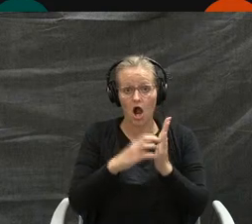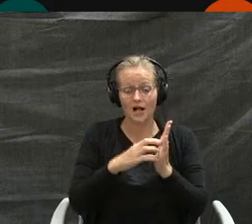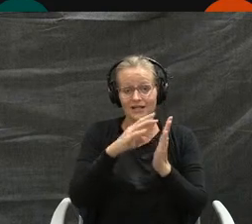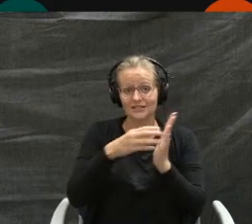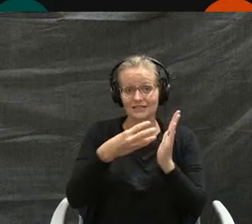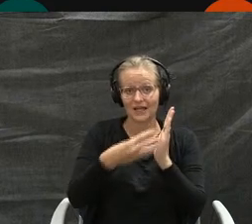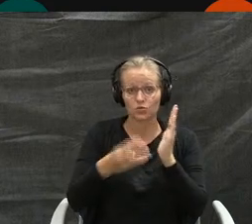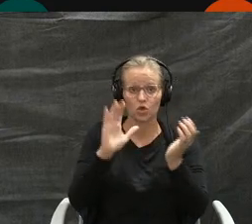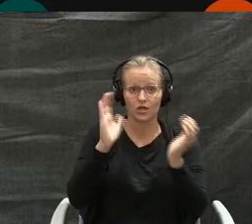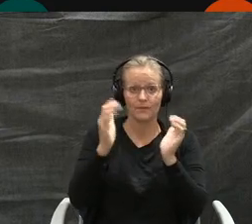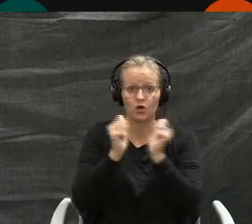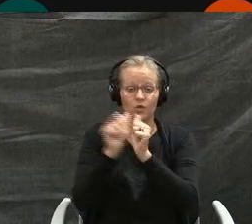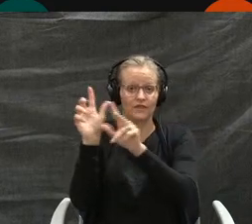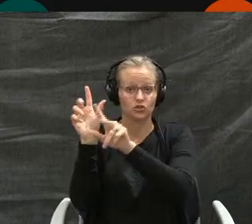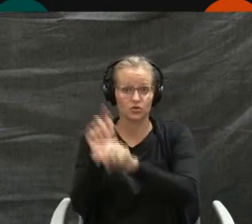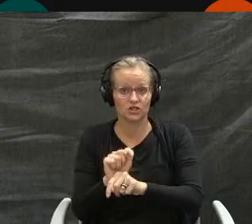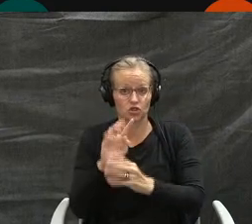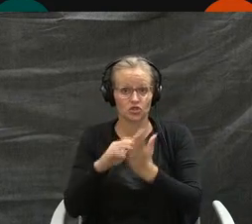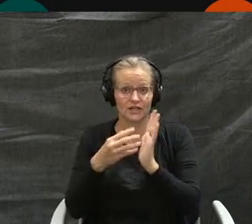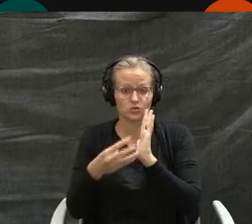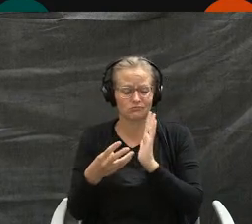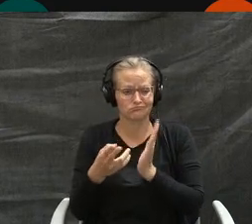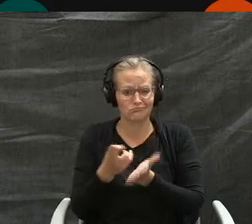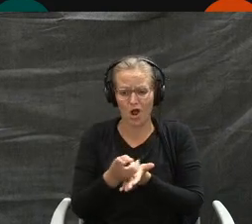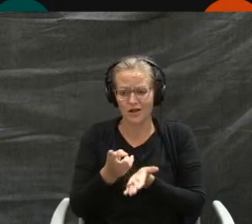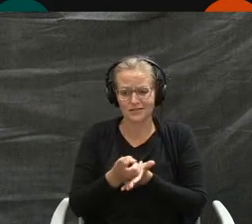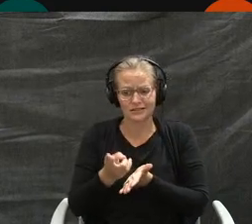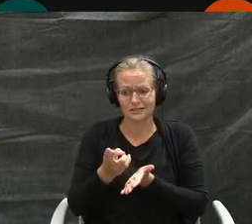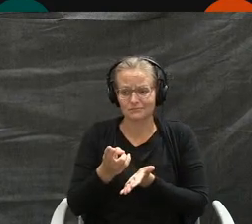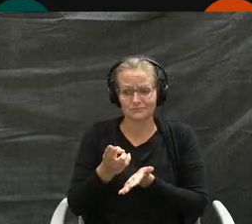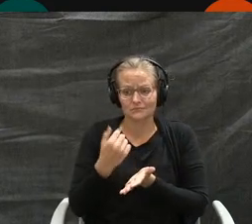be quite honest with you, I don't think we ever landed on